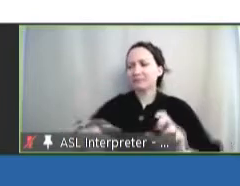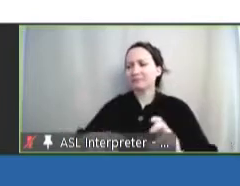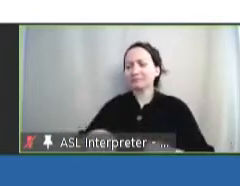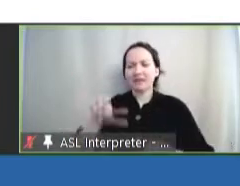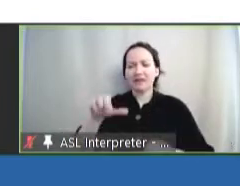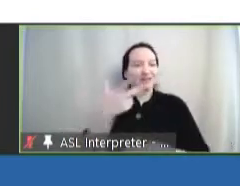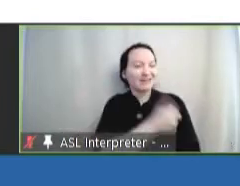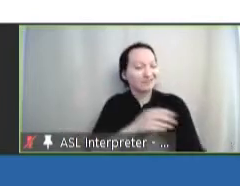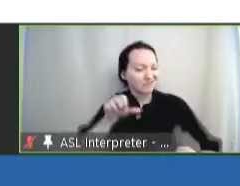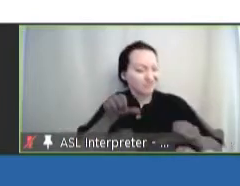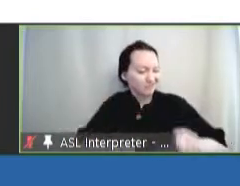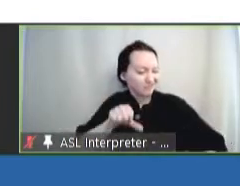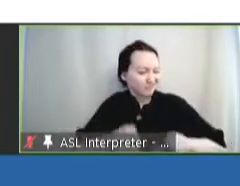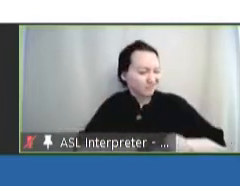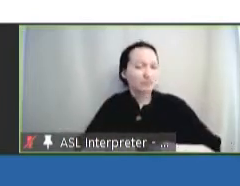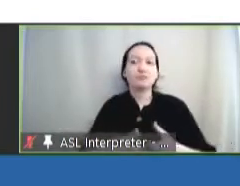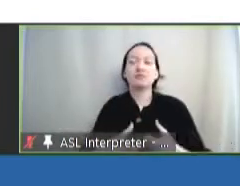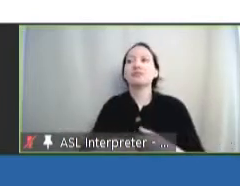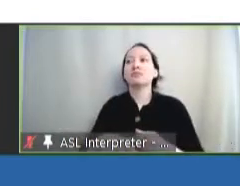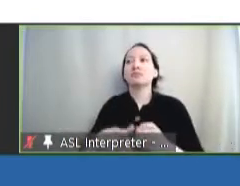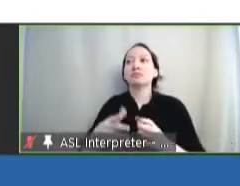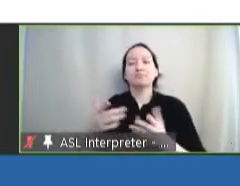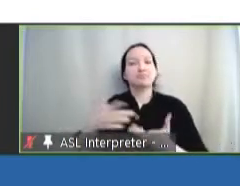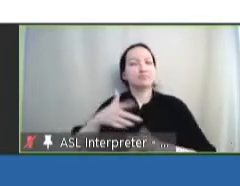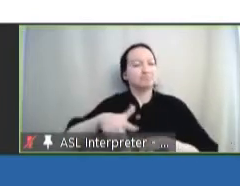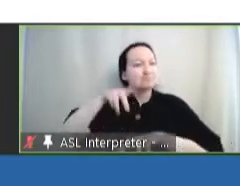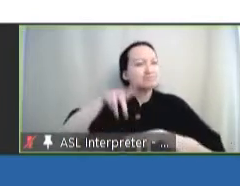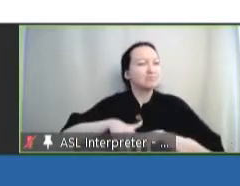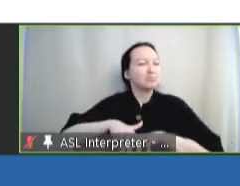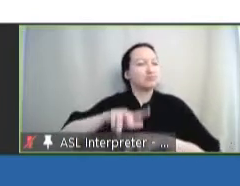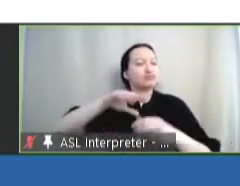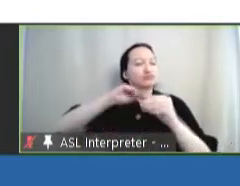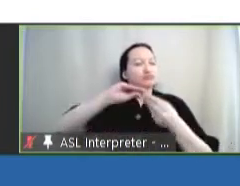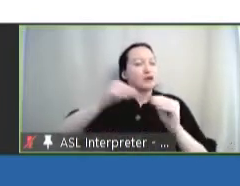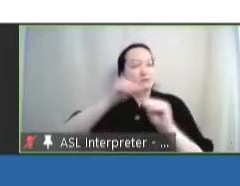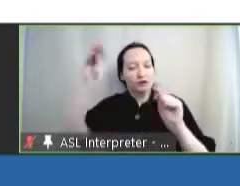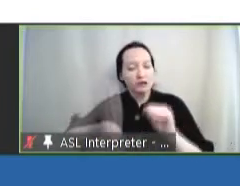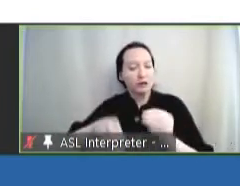patterns of penetration of vaccination rates across the country. And in this report